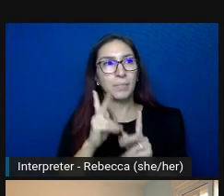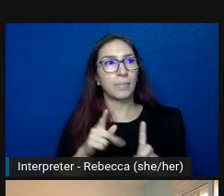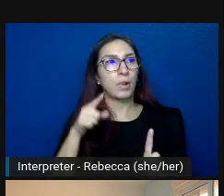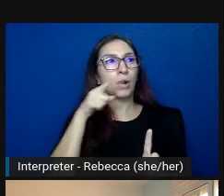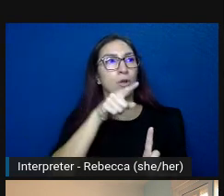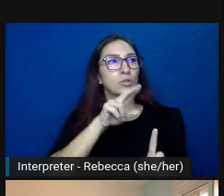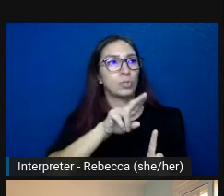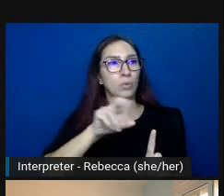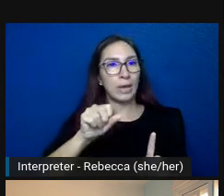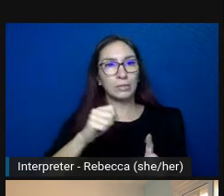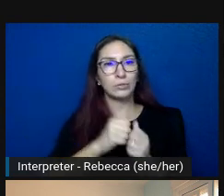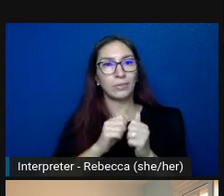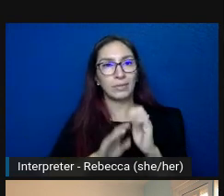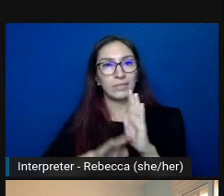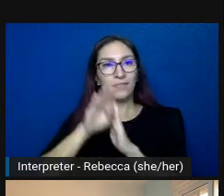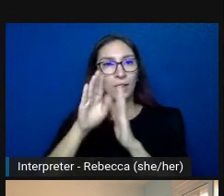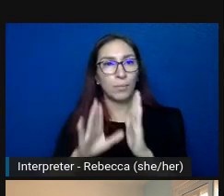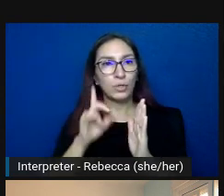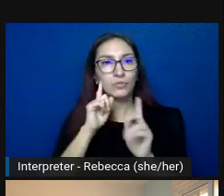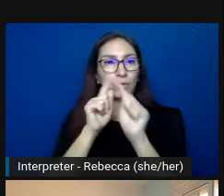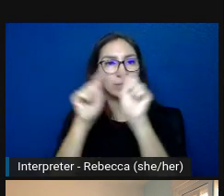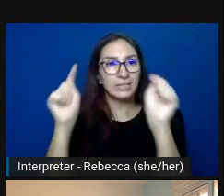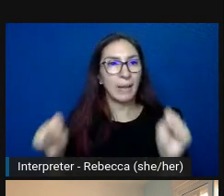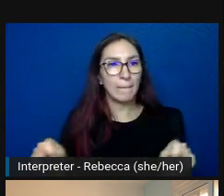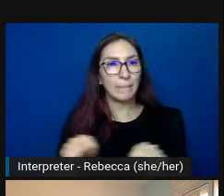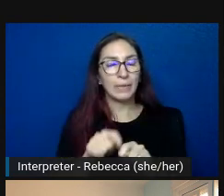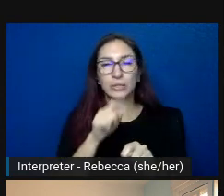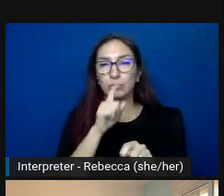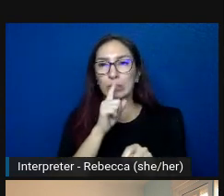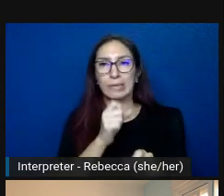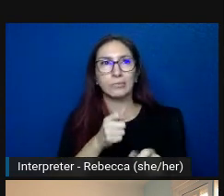of the big templates, were really pushing for accessibility.